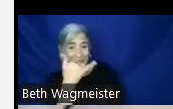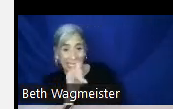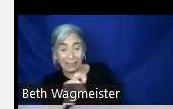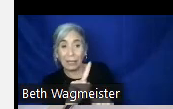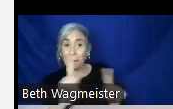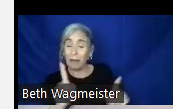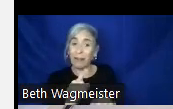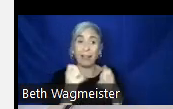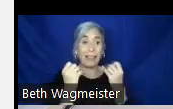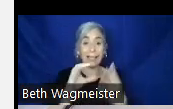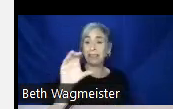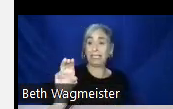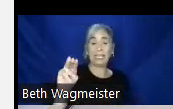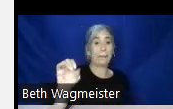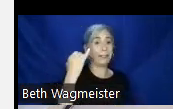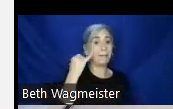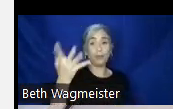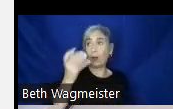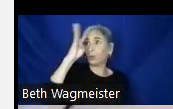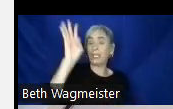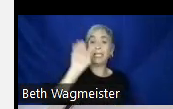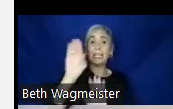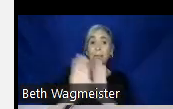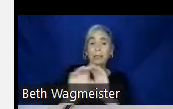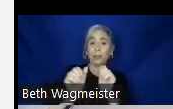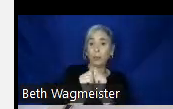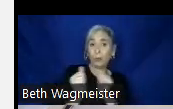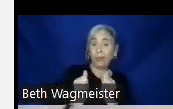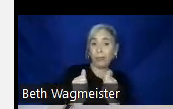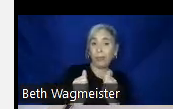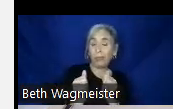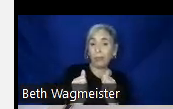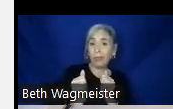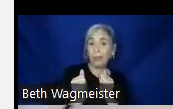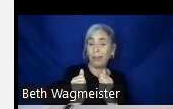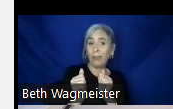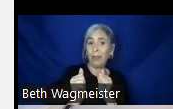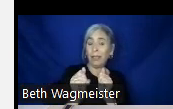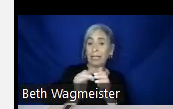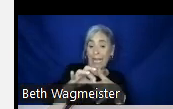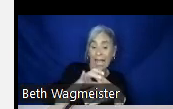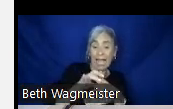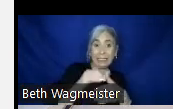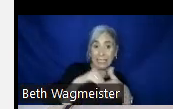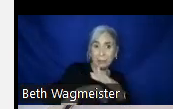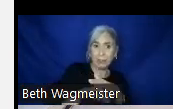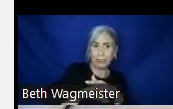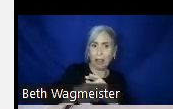where you want an image, with alternative text, it is not something you can do. Look for can I